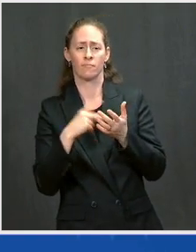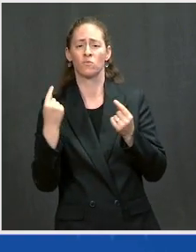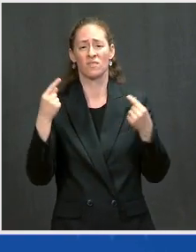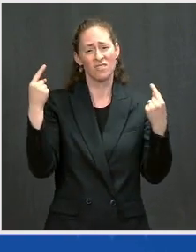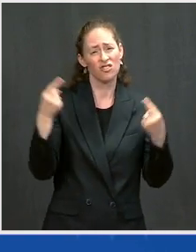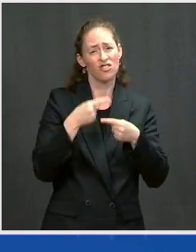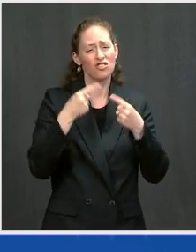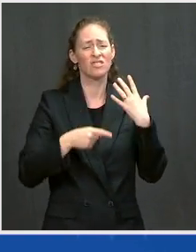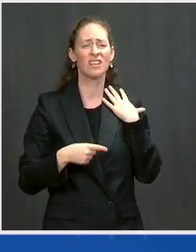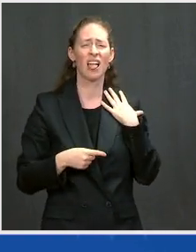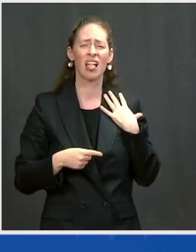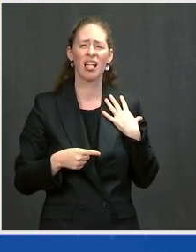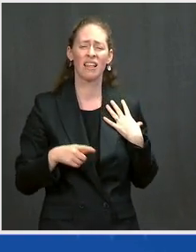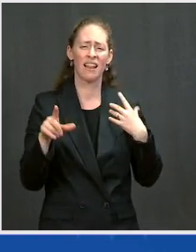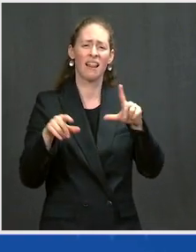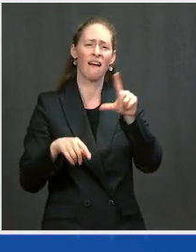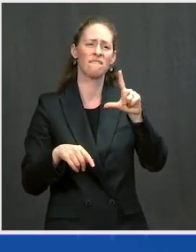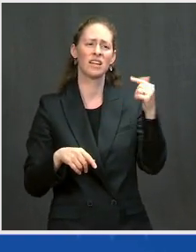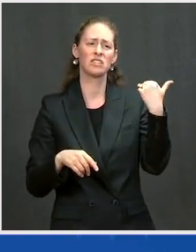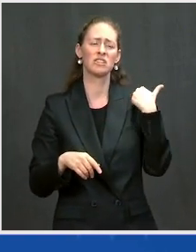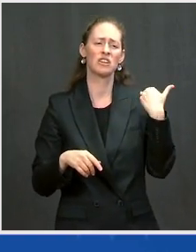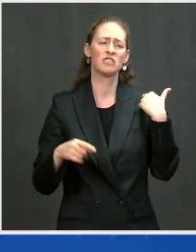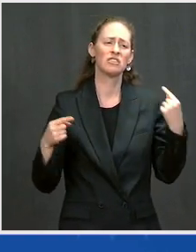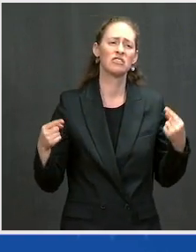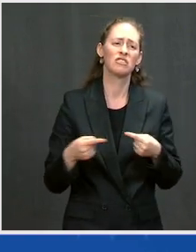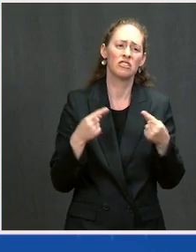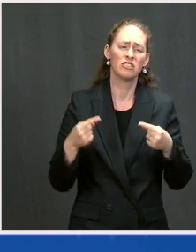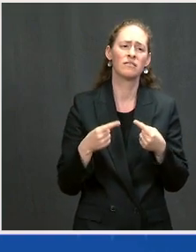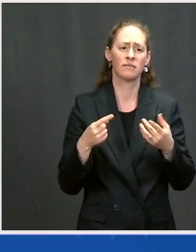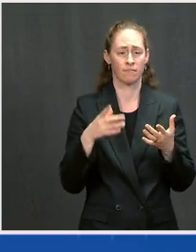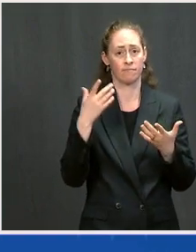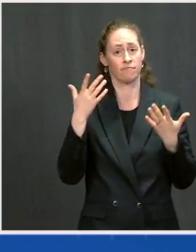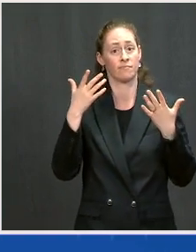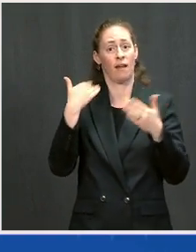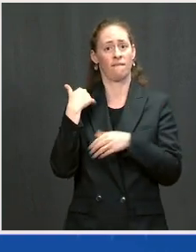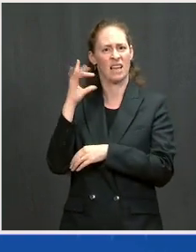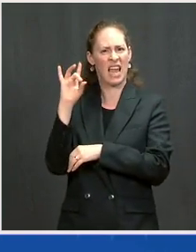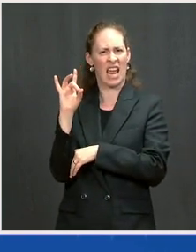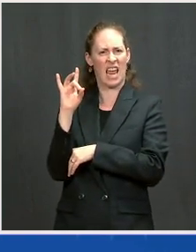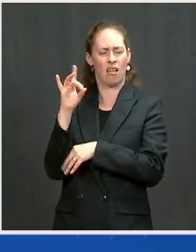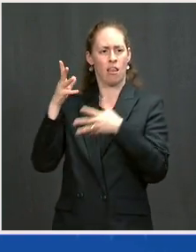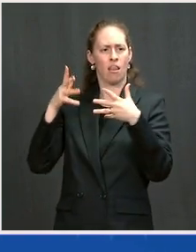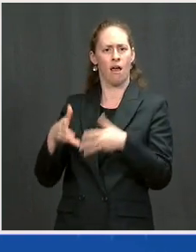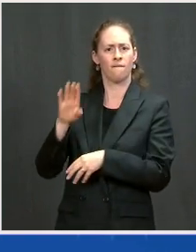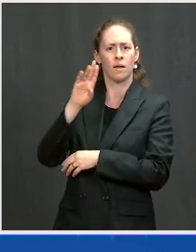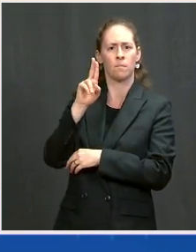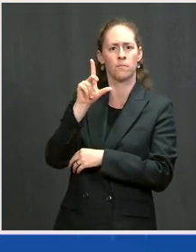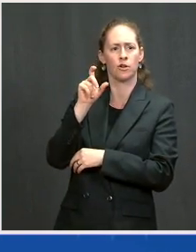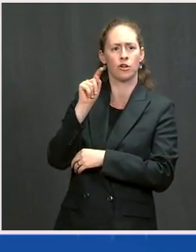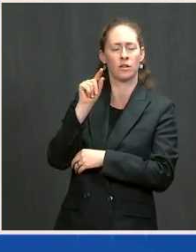keeping only eight bullets and a bayonet for himself. For the last time, Puckett called in artillery support